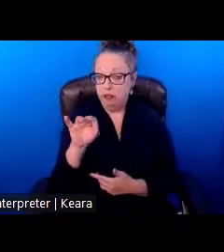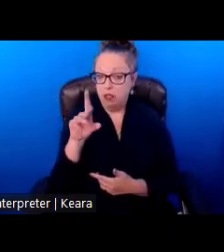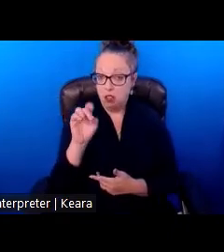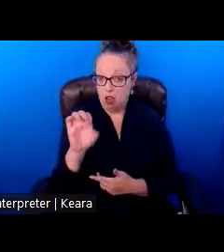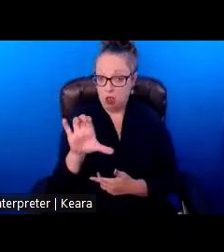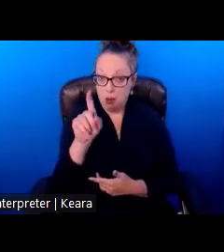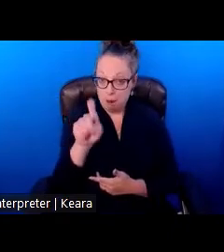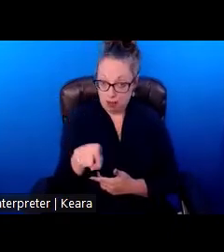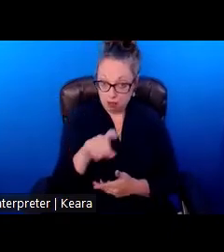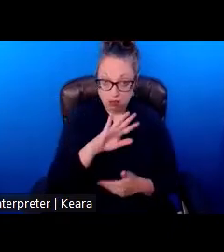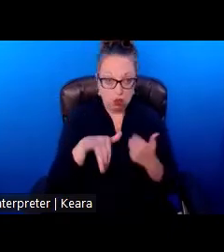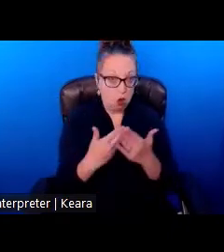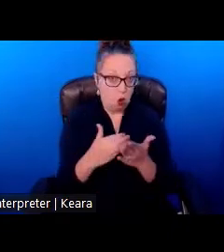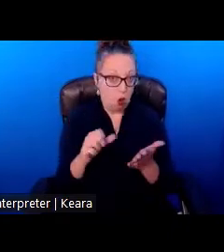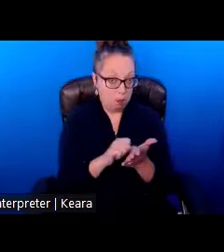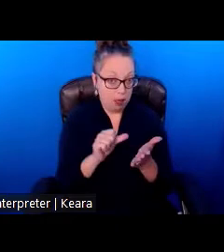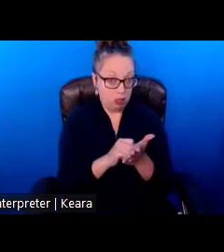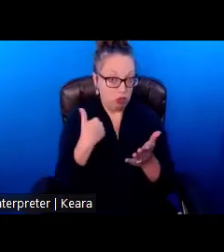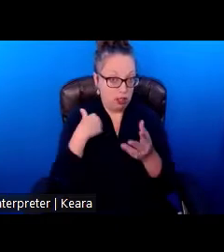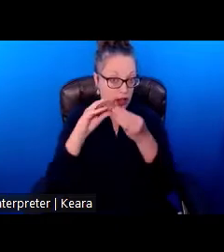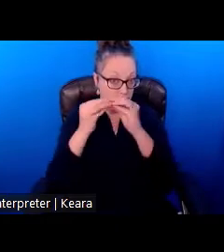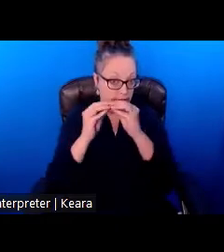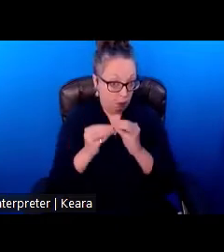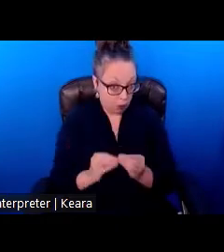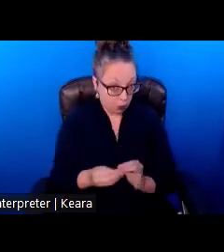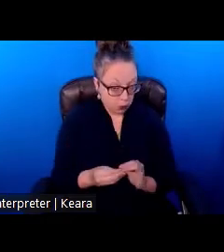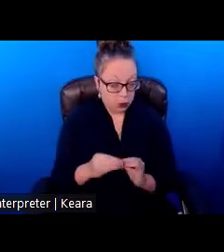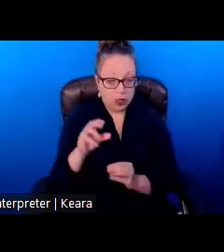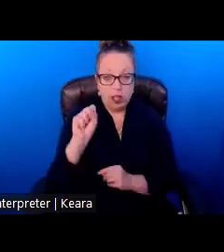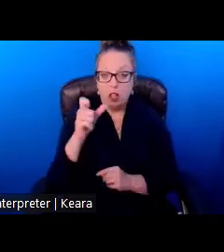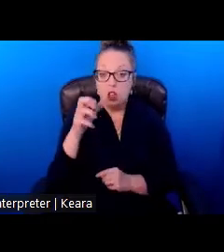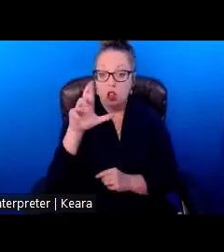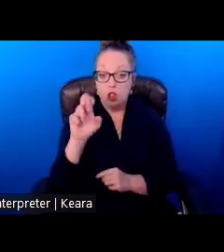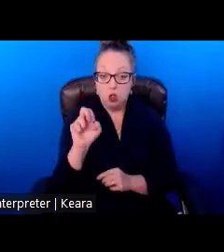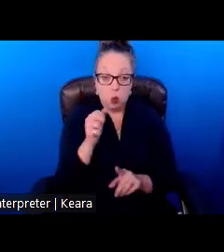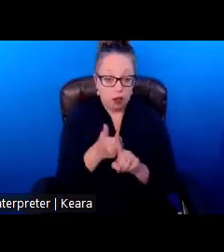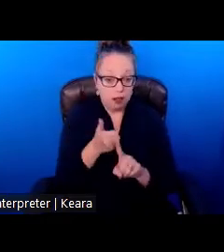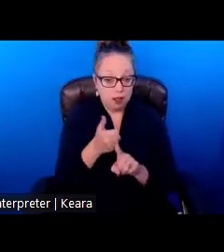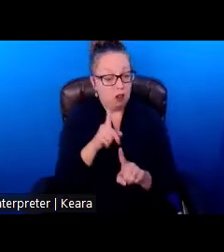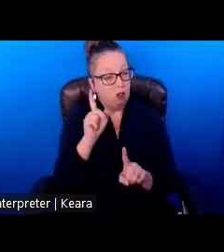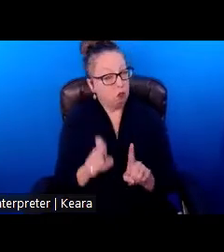The score must be fully legible, particularly if the document has been scanned.